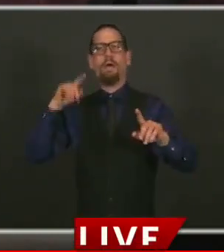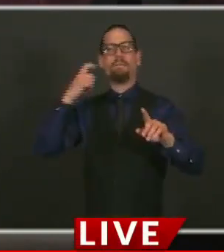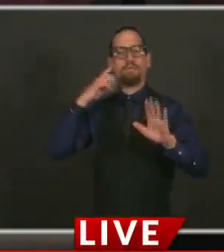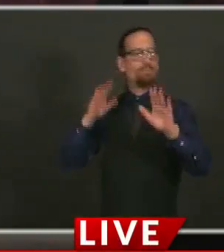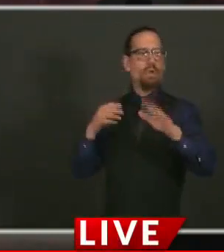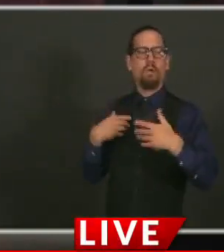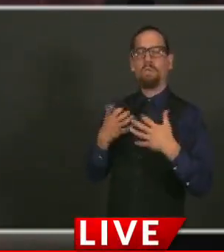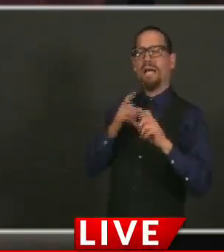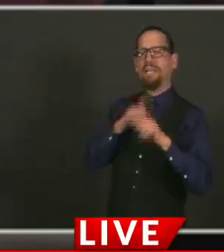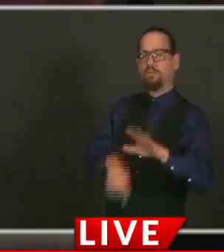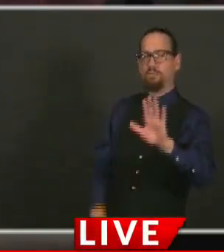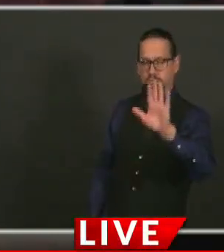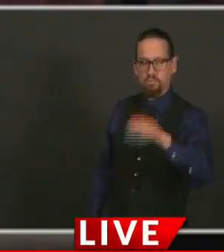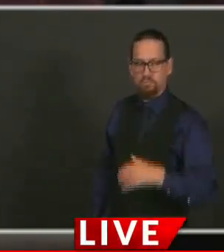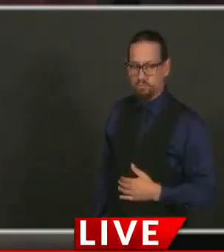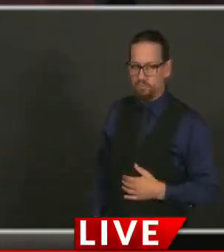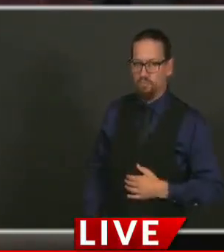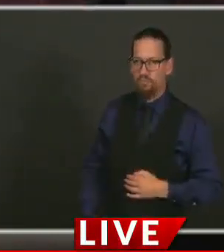WINDOW OPEN ON THE BUS?